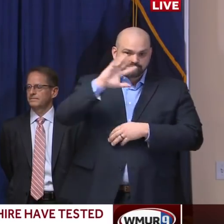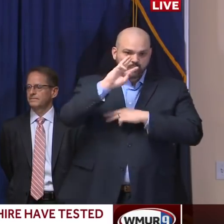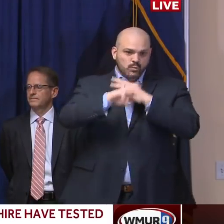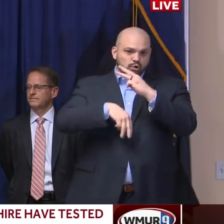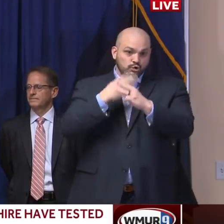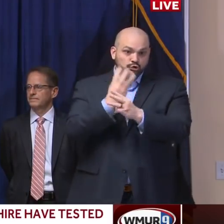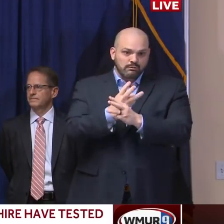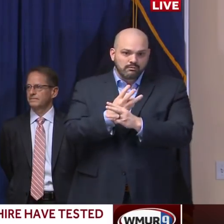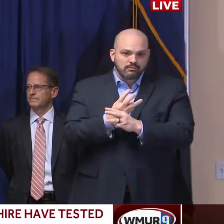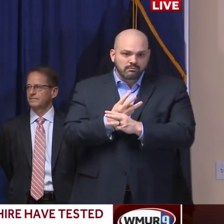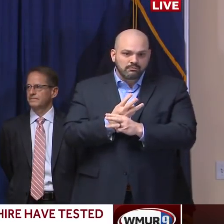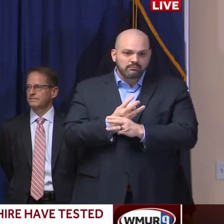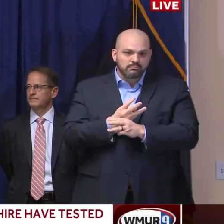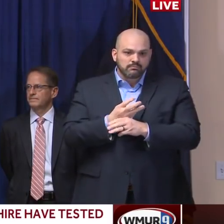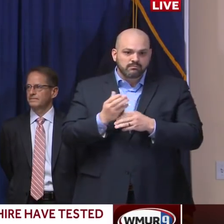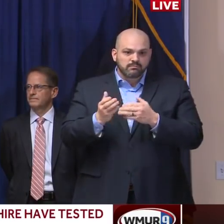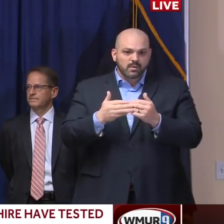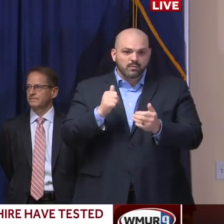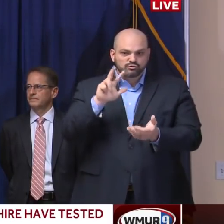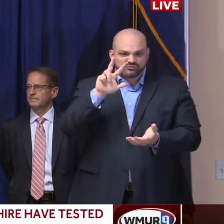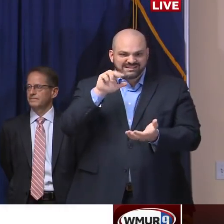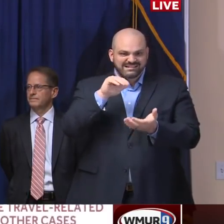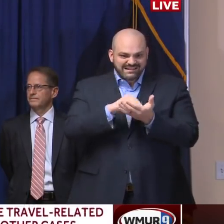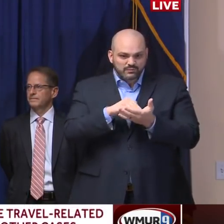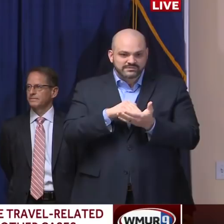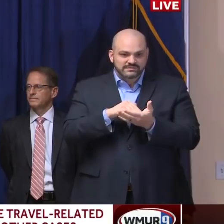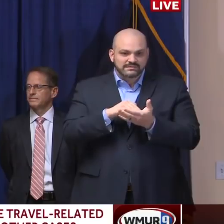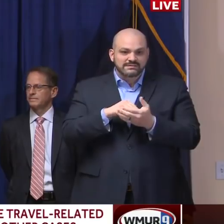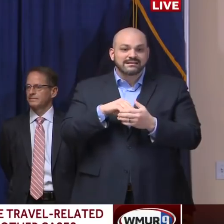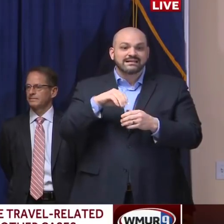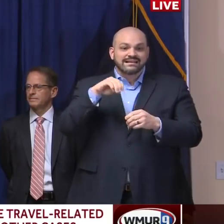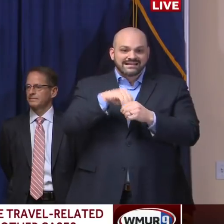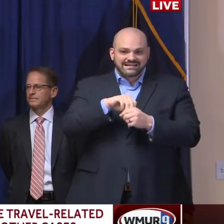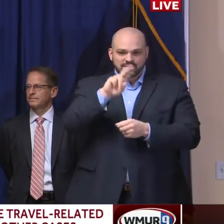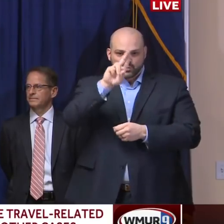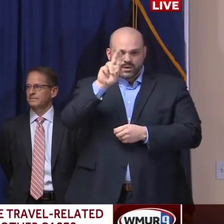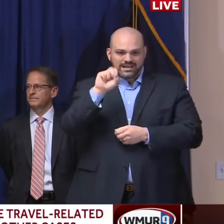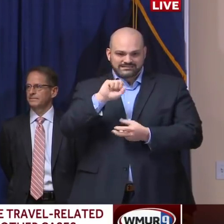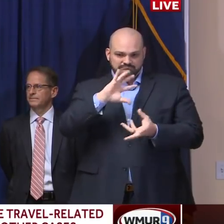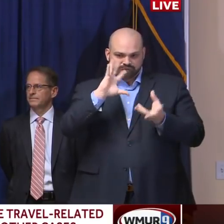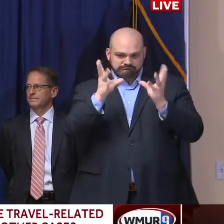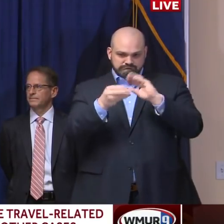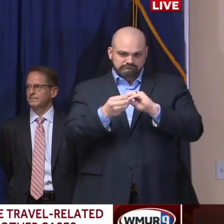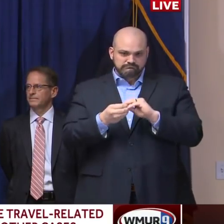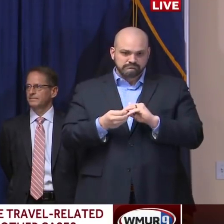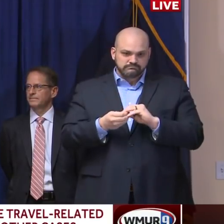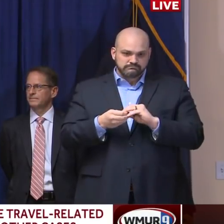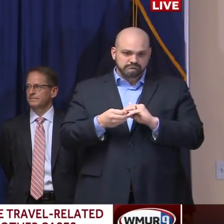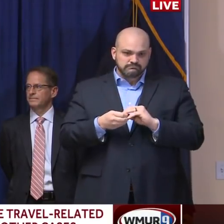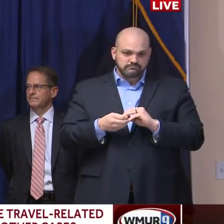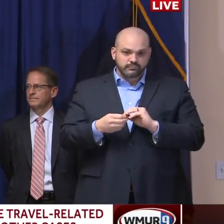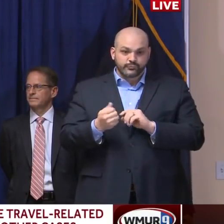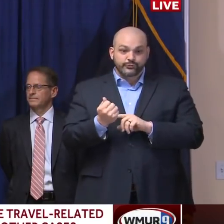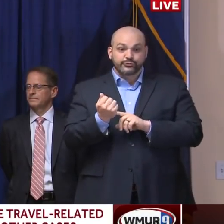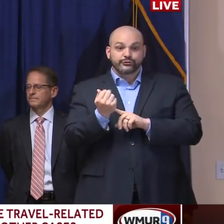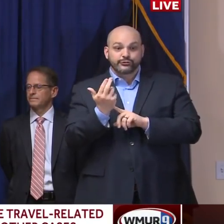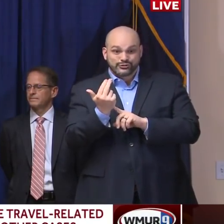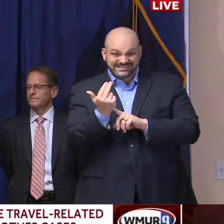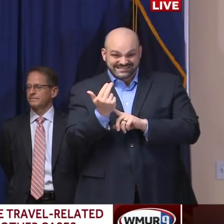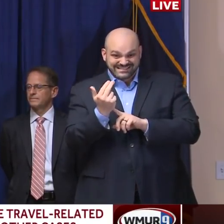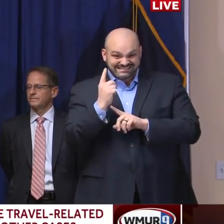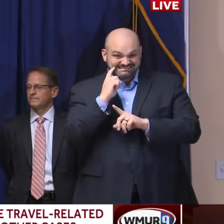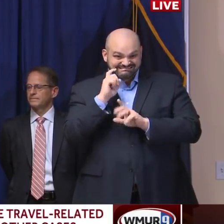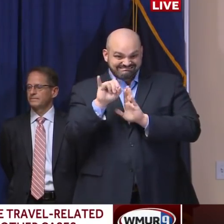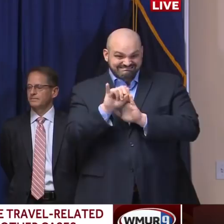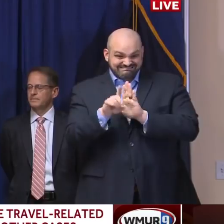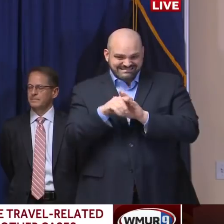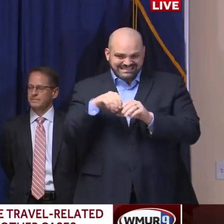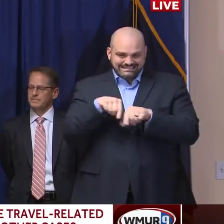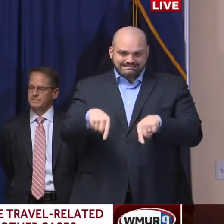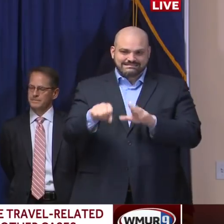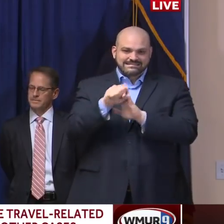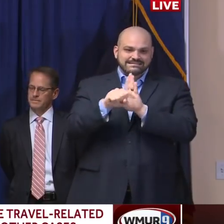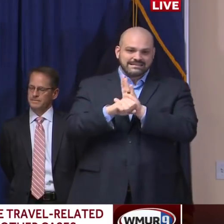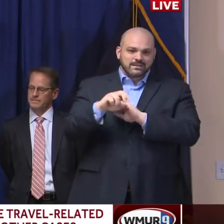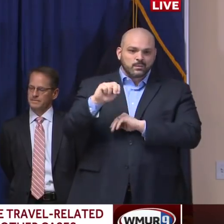THERE ARE NOW MORE THAN 150,000 GLOBAL CASES OF COVID-19 AND CLOSE TO 3000 CASES OF COVID-19 IN THE U.S.